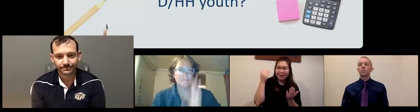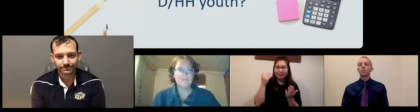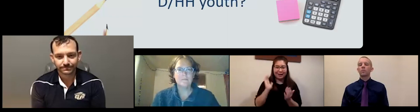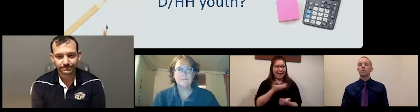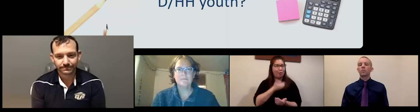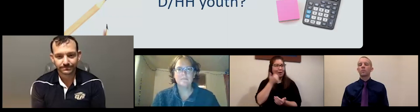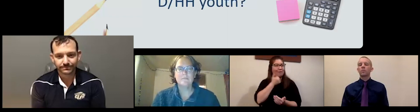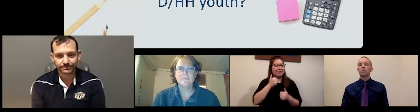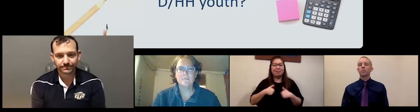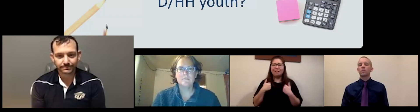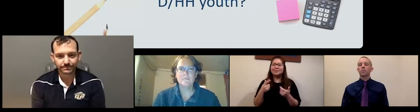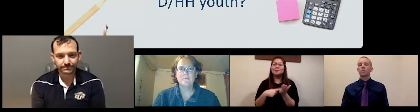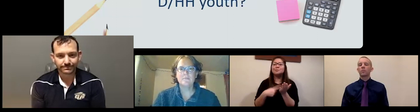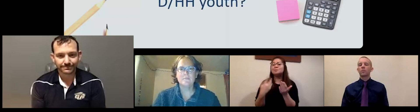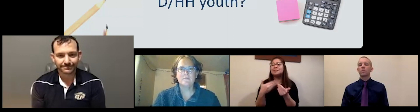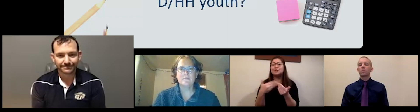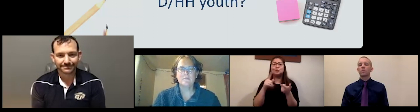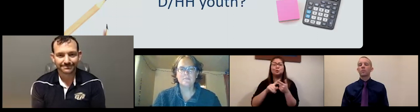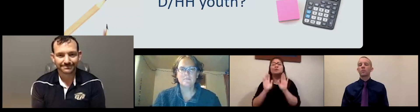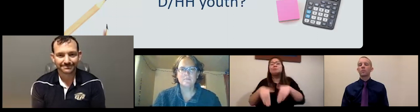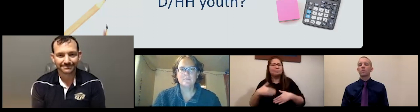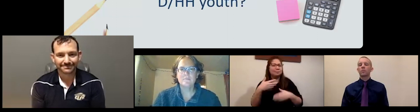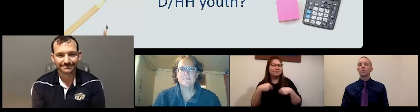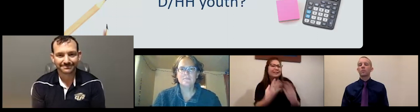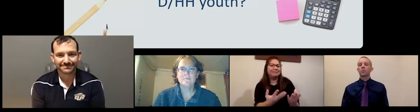In our everyday life, sometimes it’s easy to give answers,